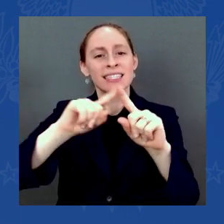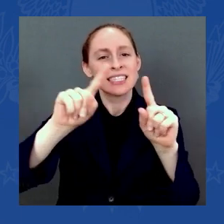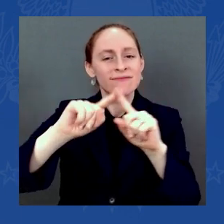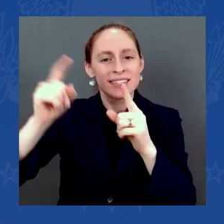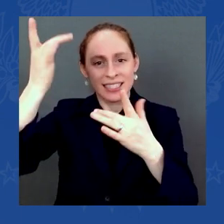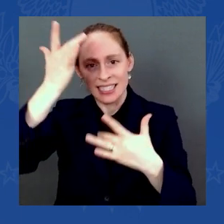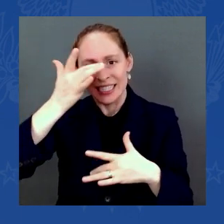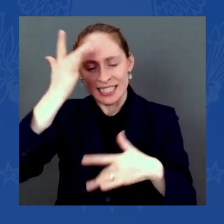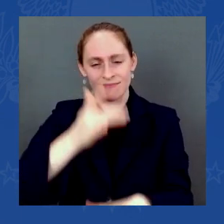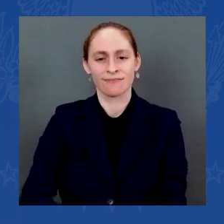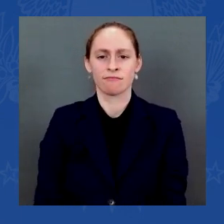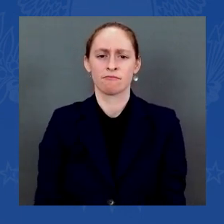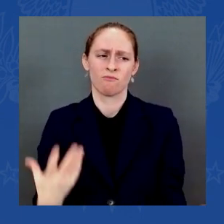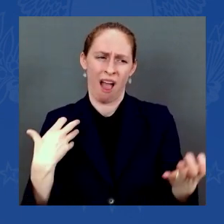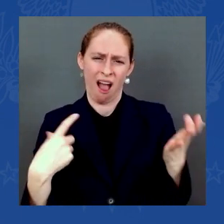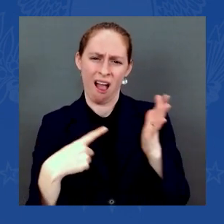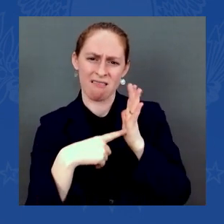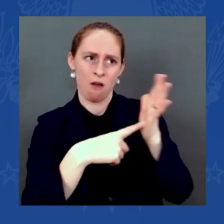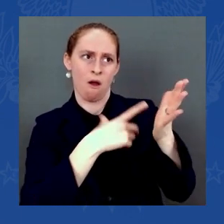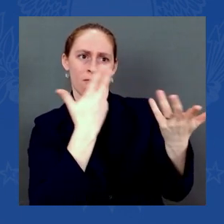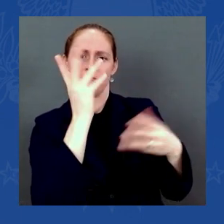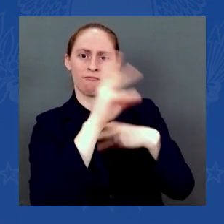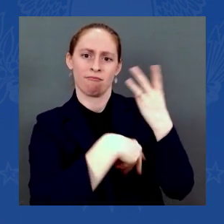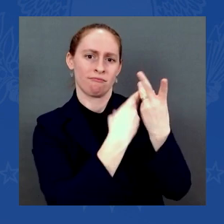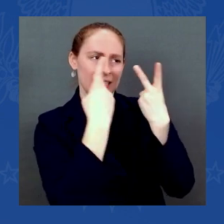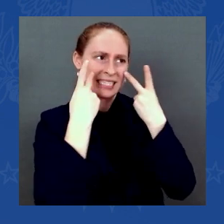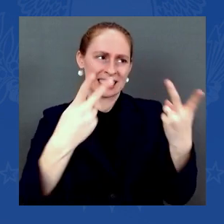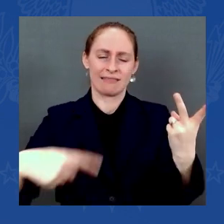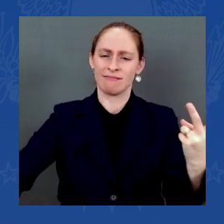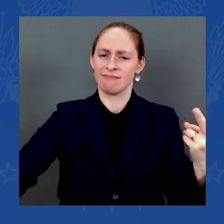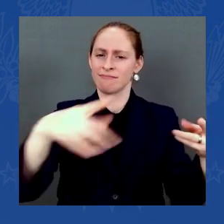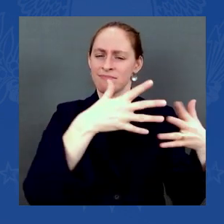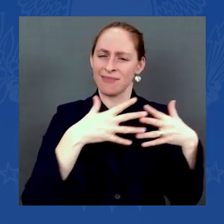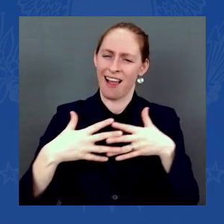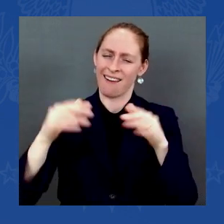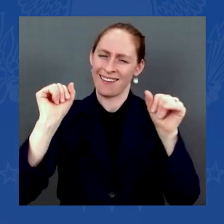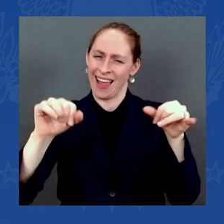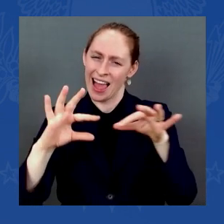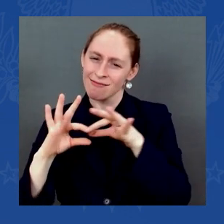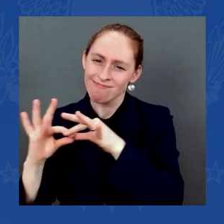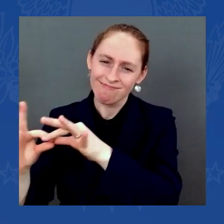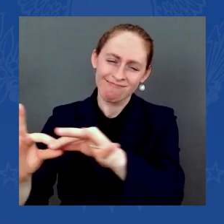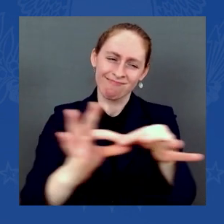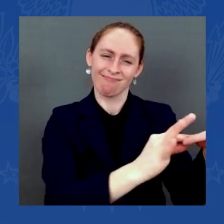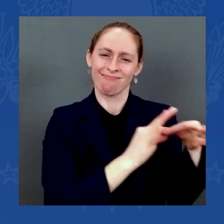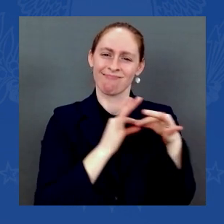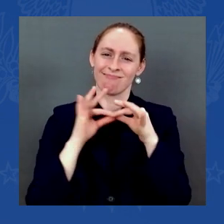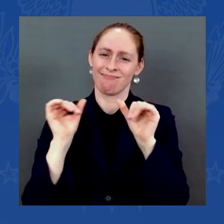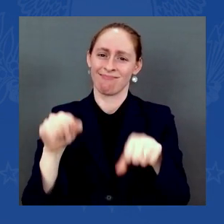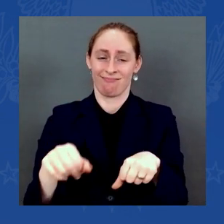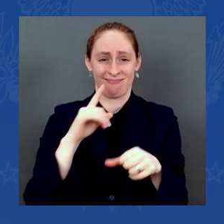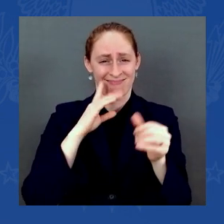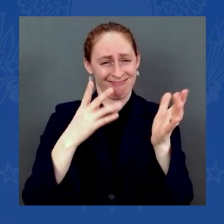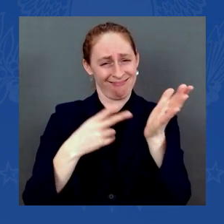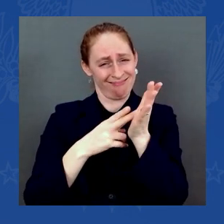because we have the best researchers in the world; that our democracy can deliver. And there's nothing beyond our capacity